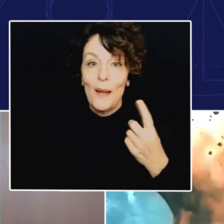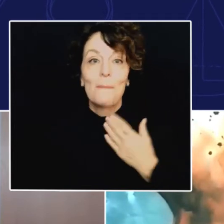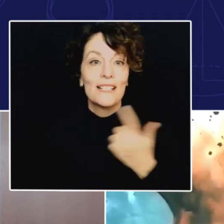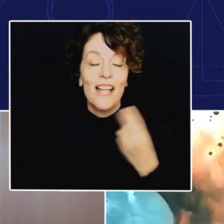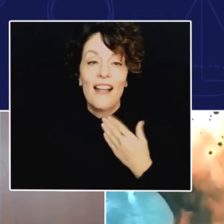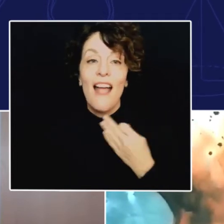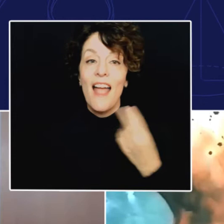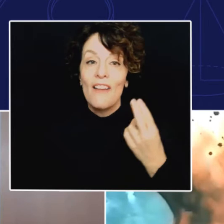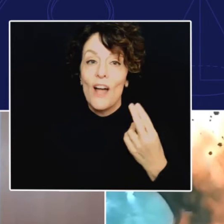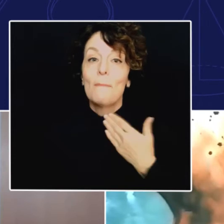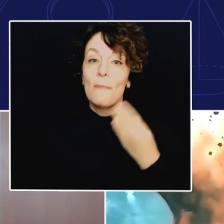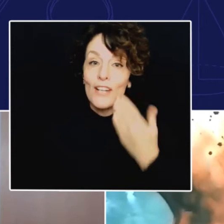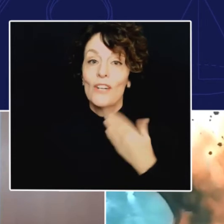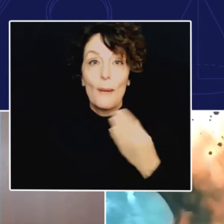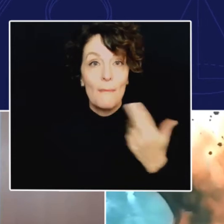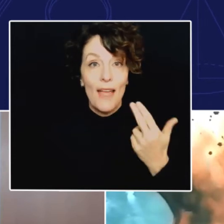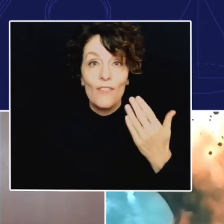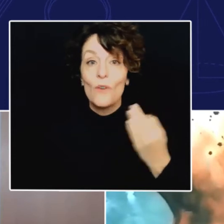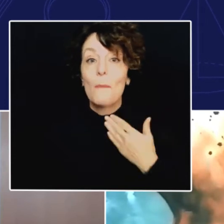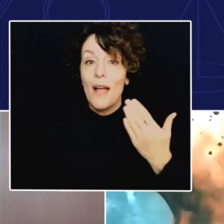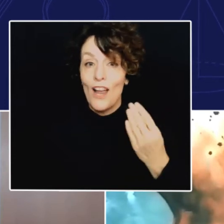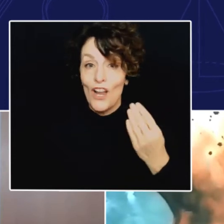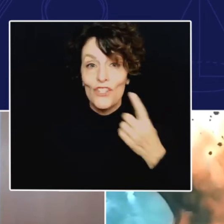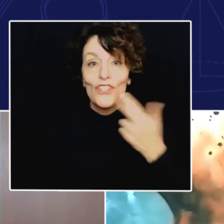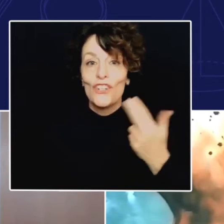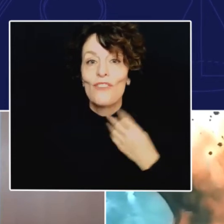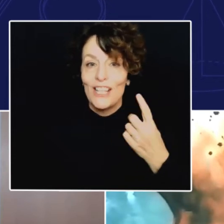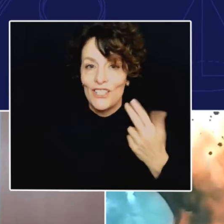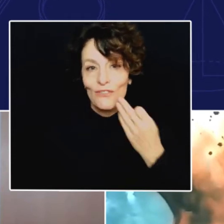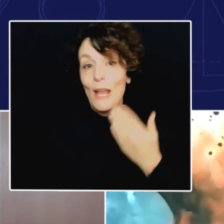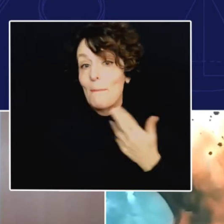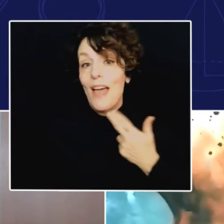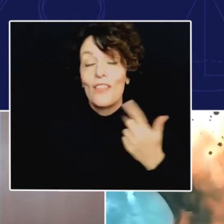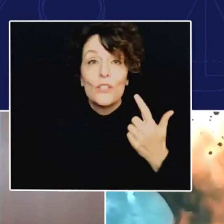I loved math growing up. It's, like--I have a minor in math for my...undergrad degree,